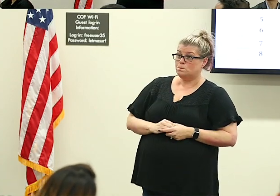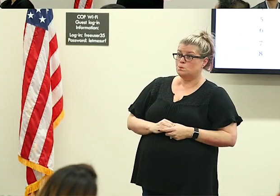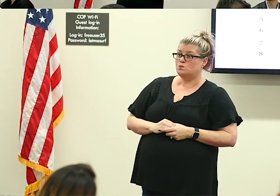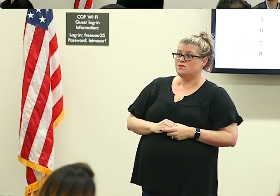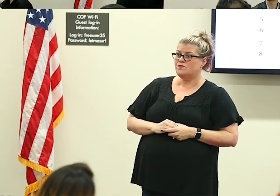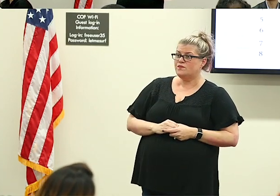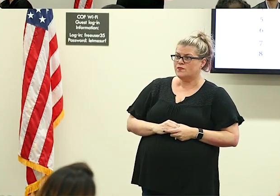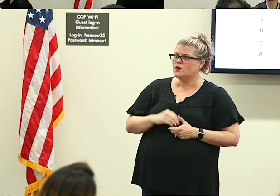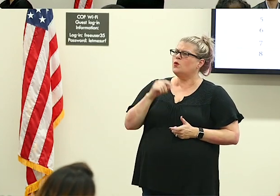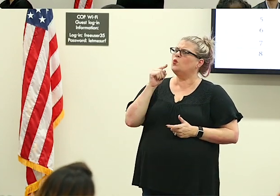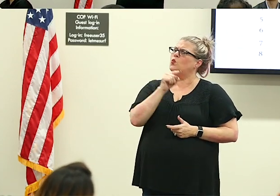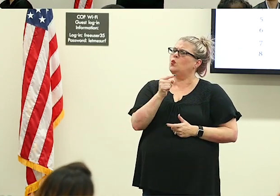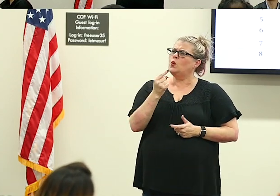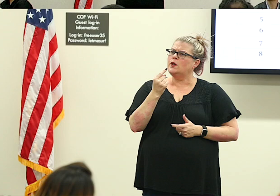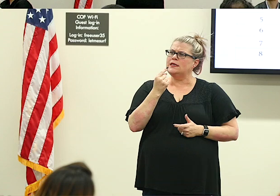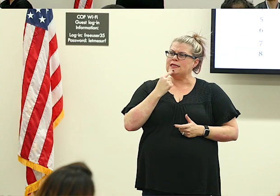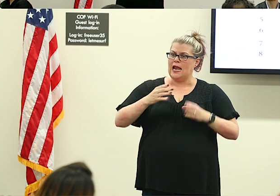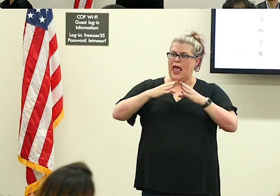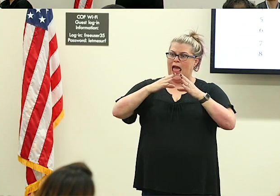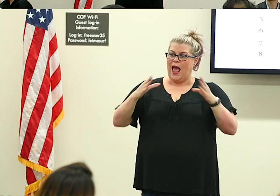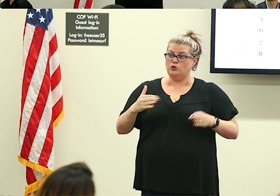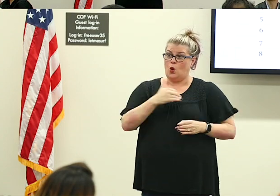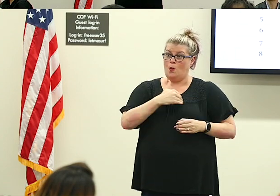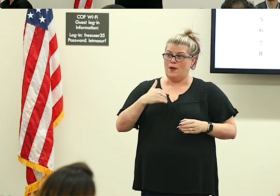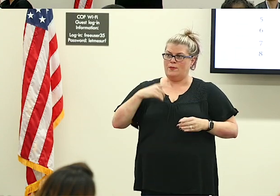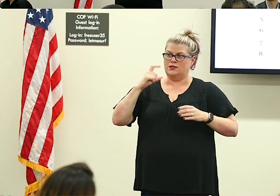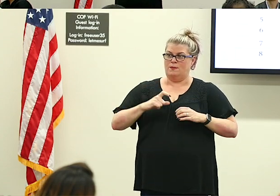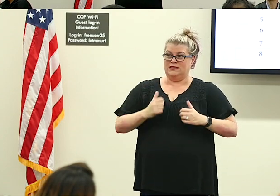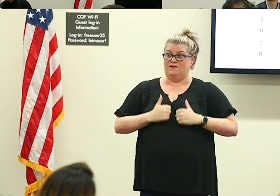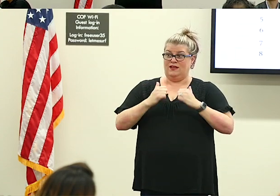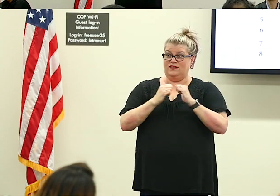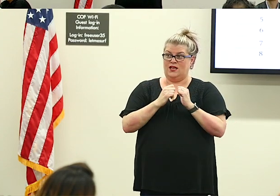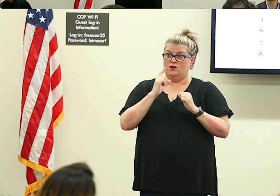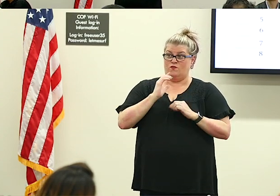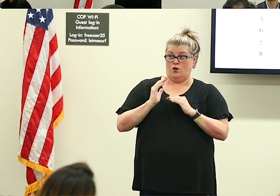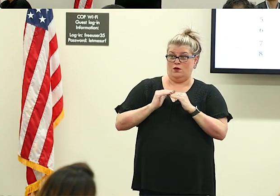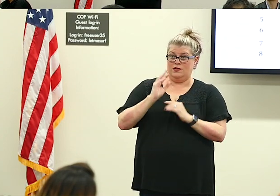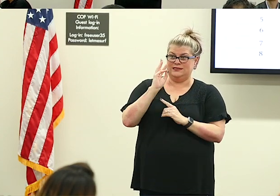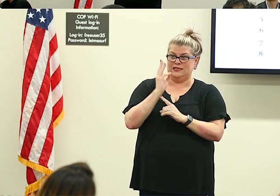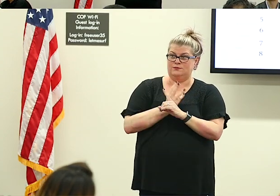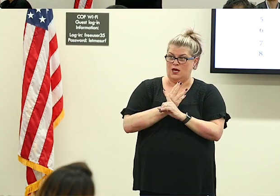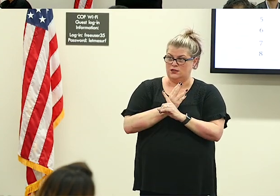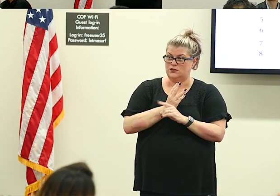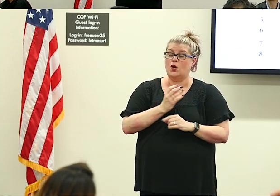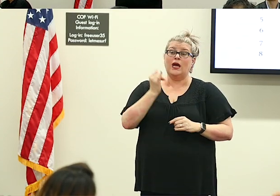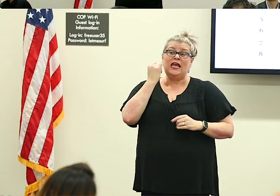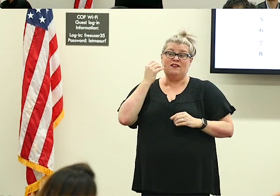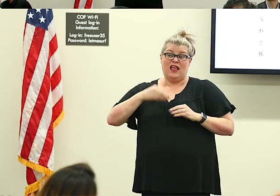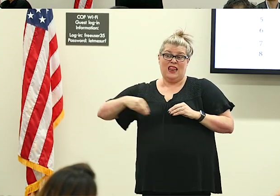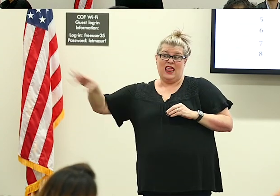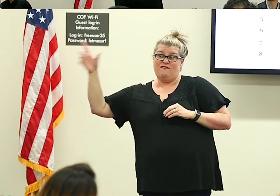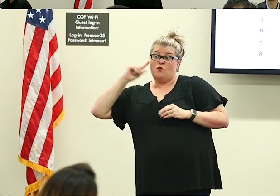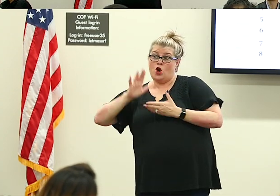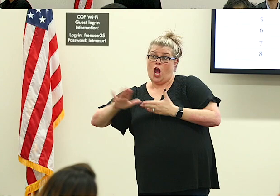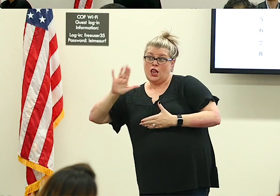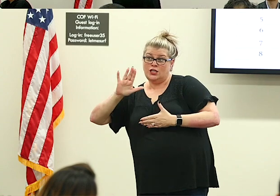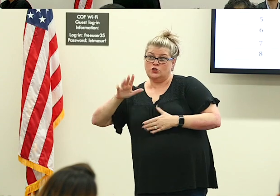[Female Attendee] So you said household members have to have lived together for six months. so what if for example they left for college, or left for work,